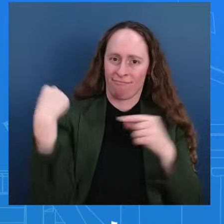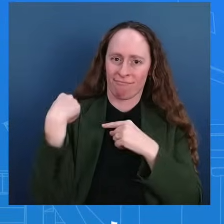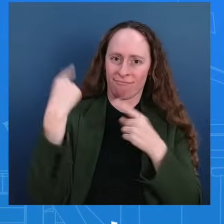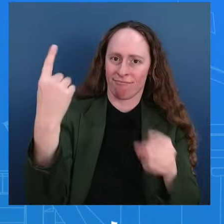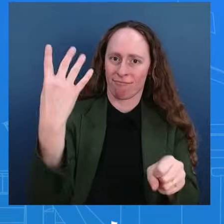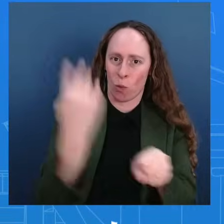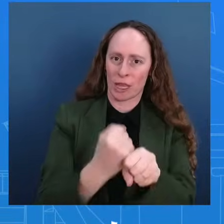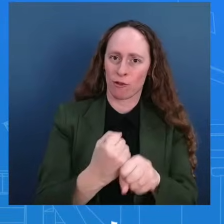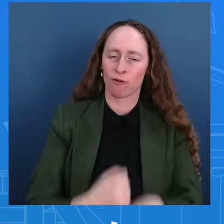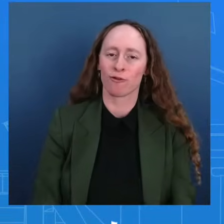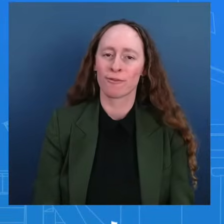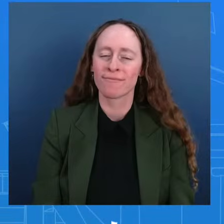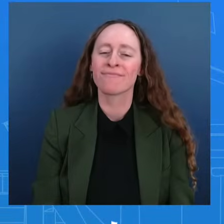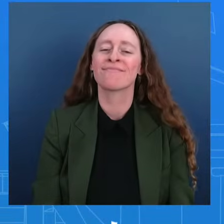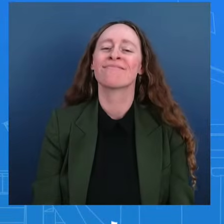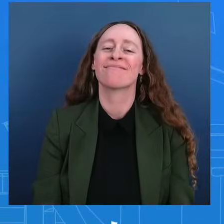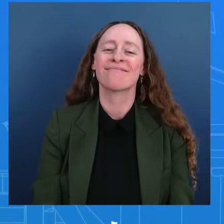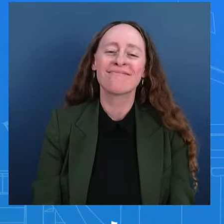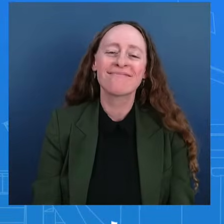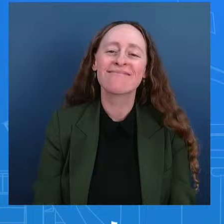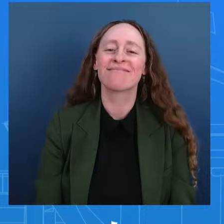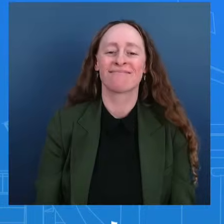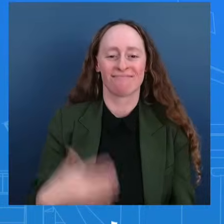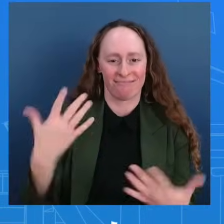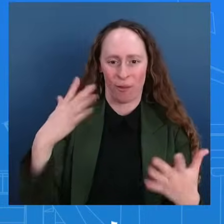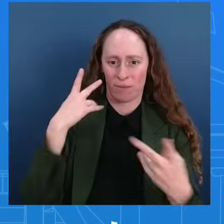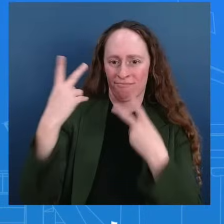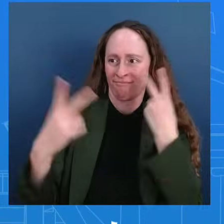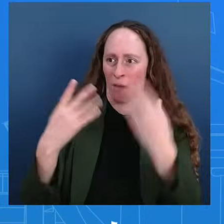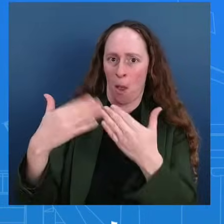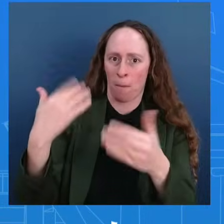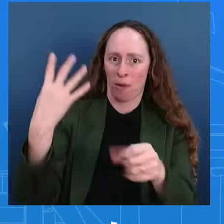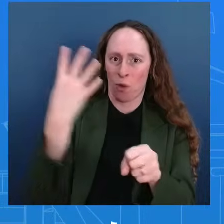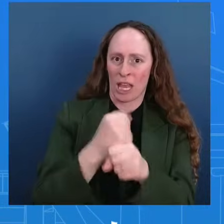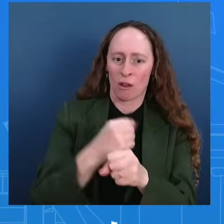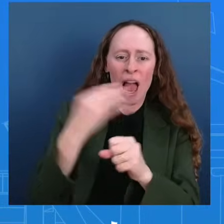I should say -- as vice president. We look at her record as senator,